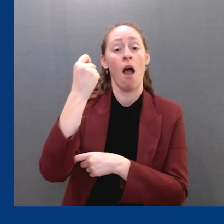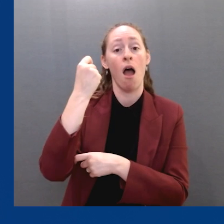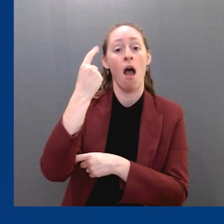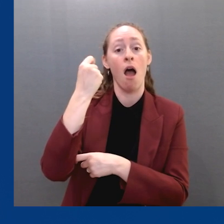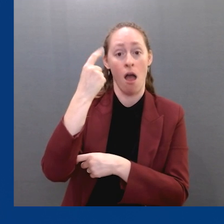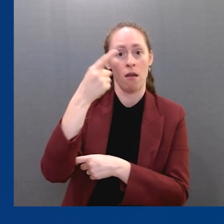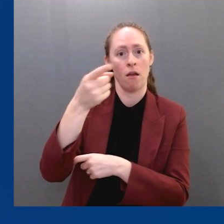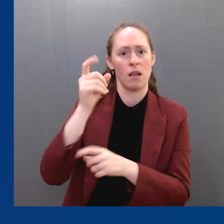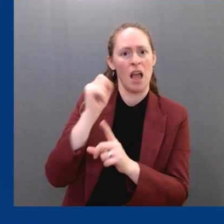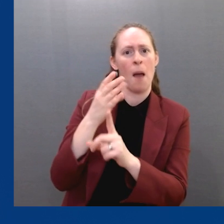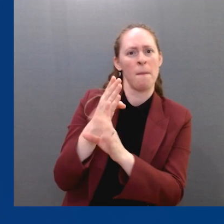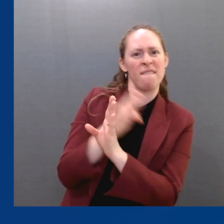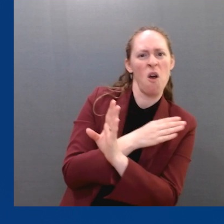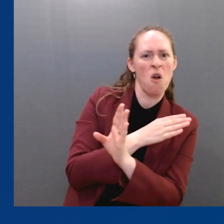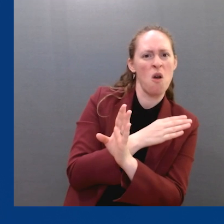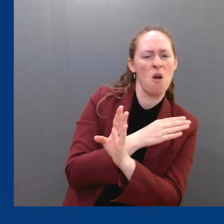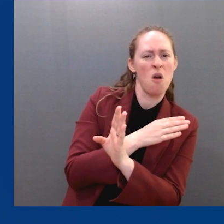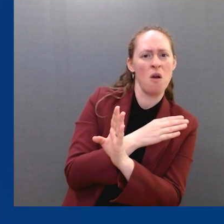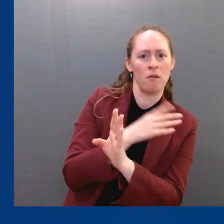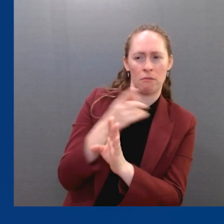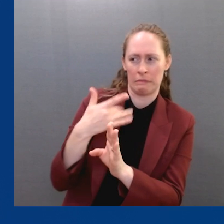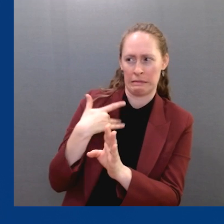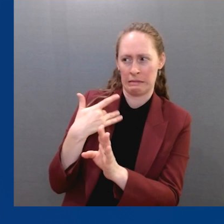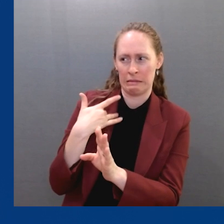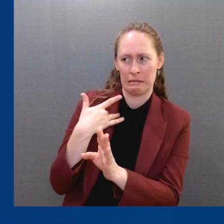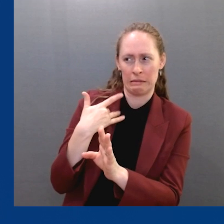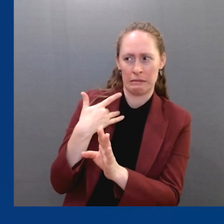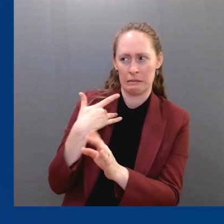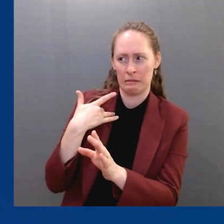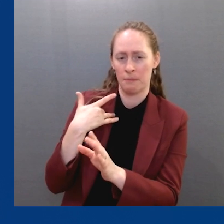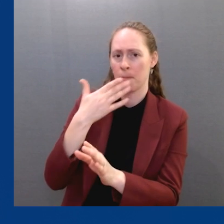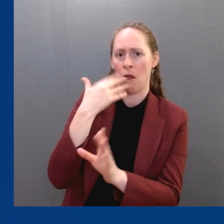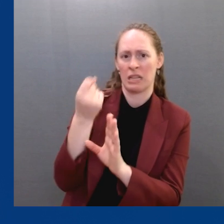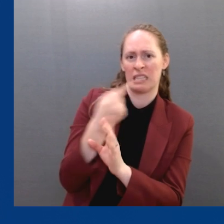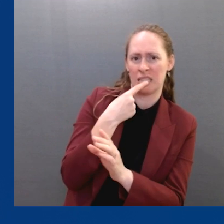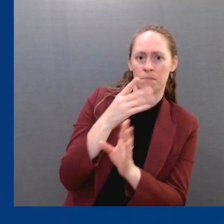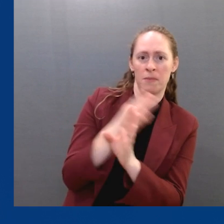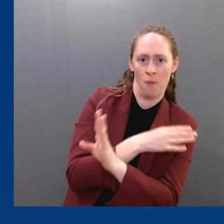and what is the message that all of us have for you? Next slide.